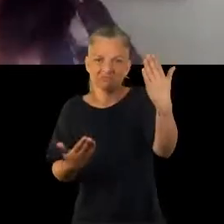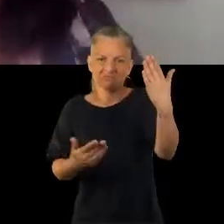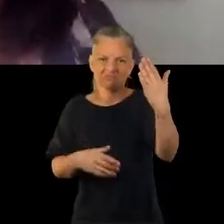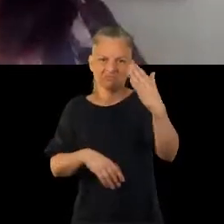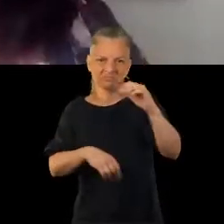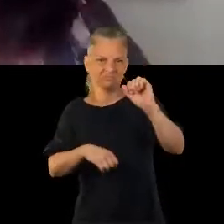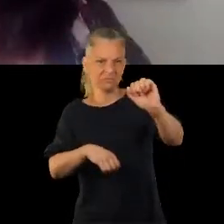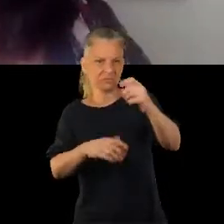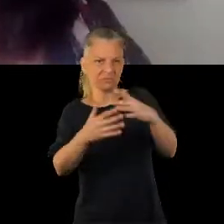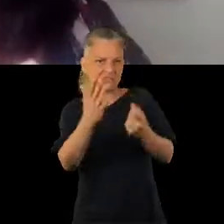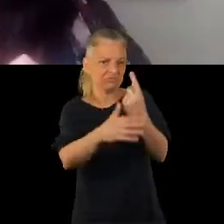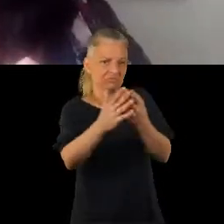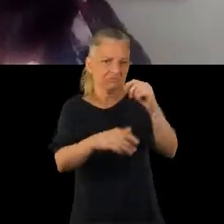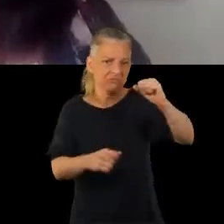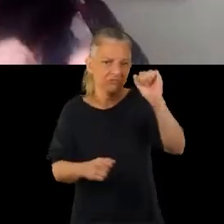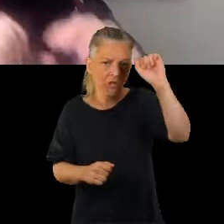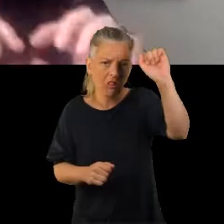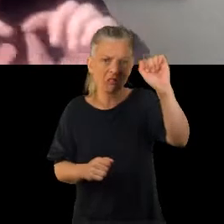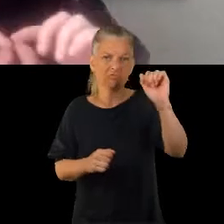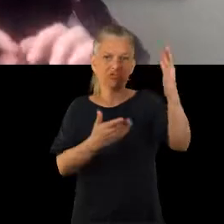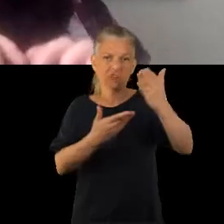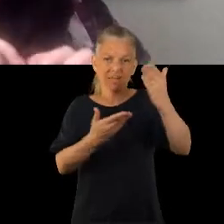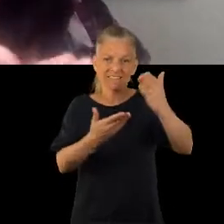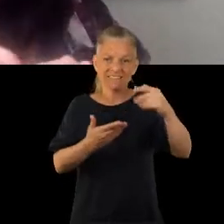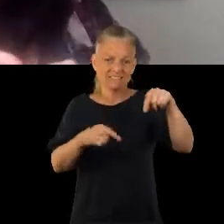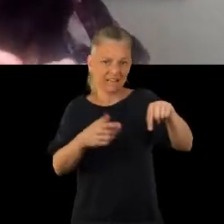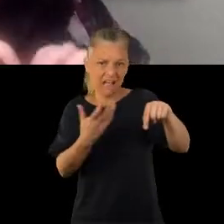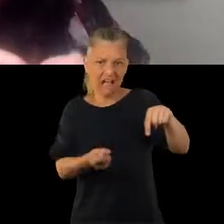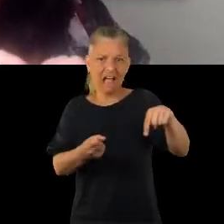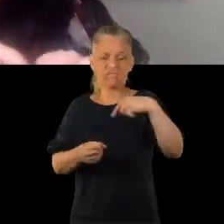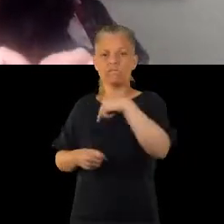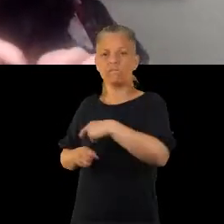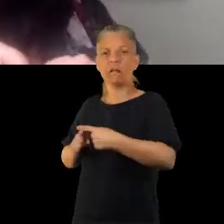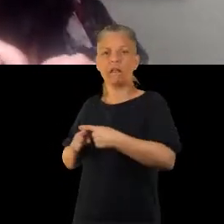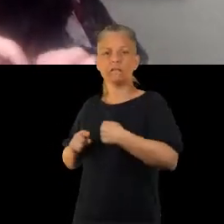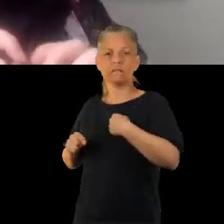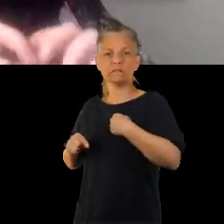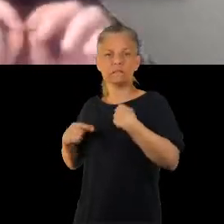any different. And peers won’t hold fidelity to peer support values and approaches because they’re